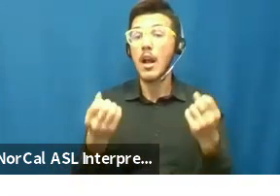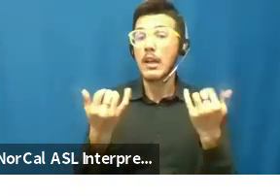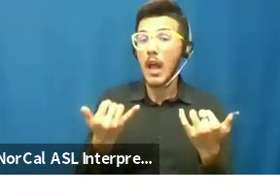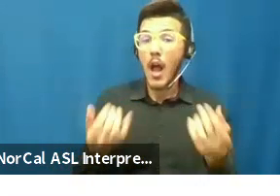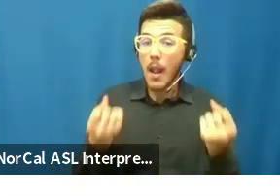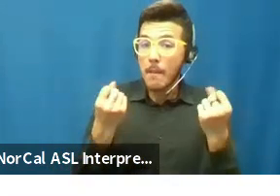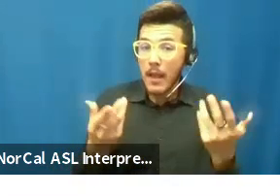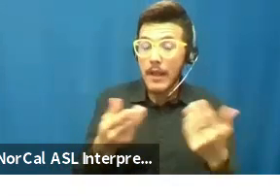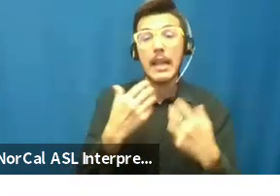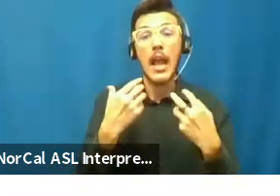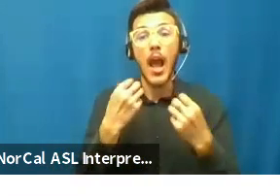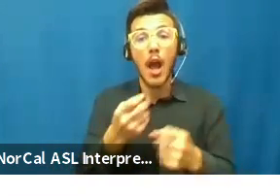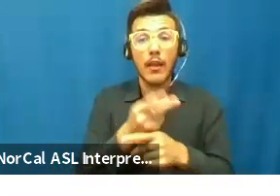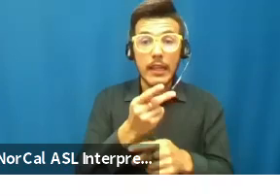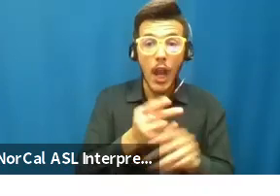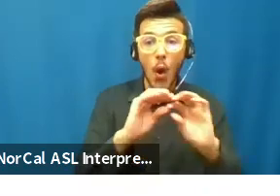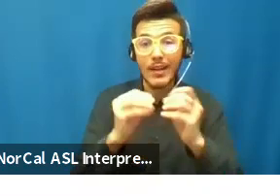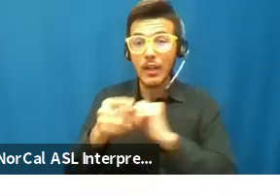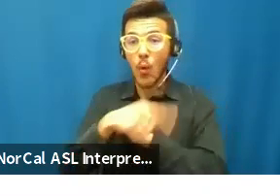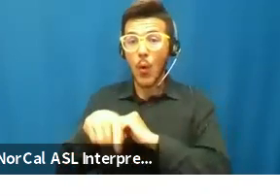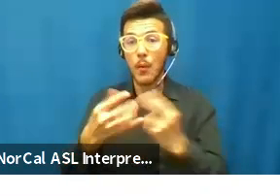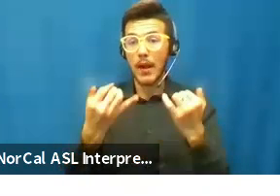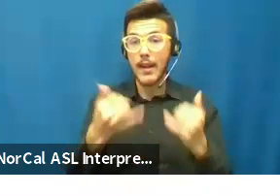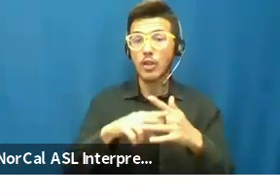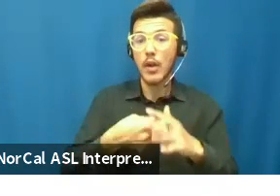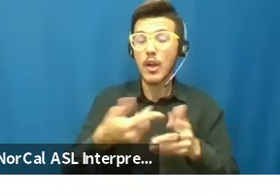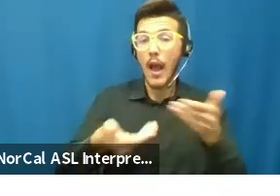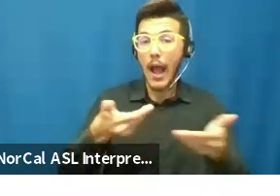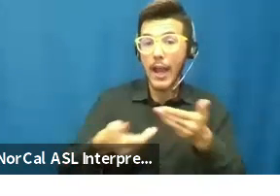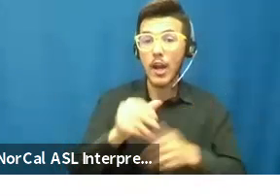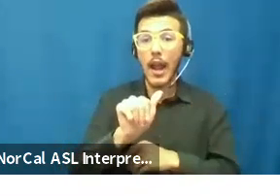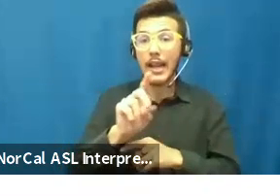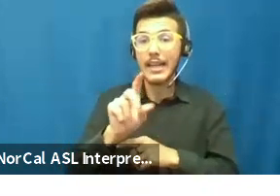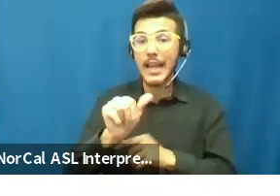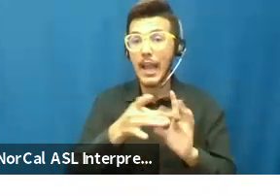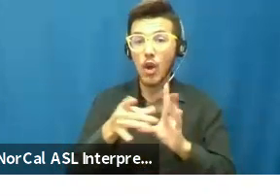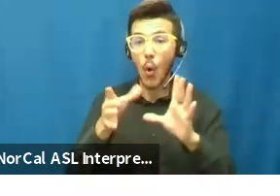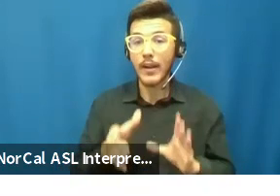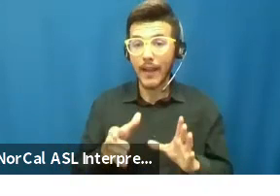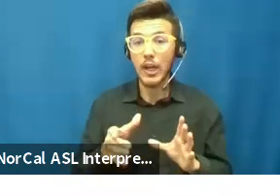are hiring full time ADA coordinators. It is unknown how ADA coordinators are integrated